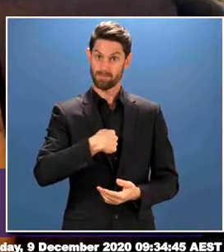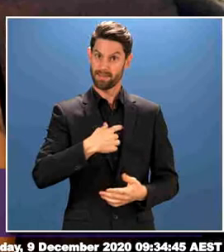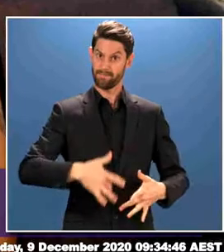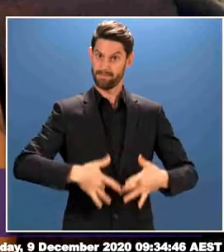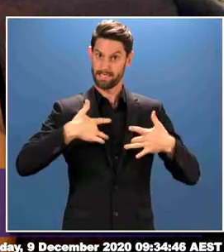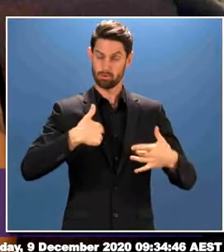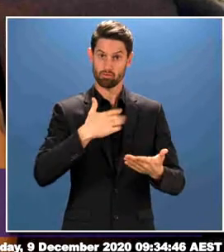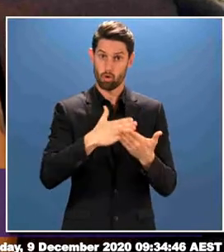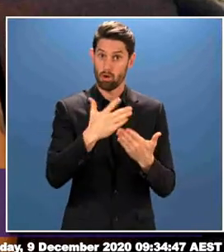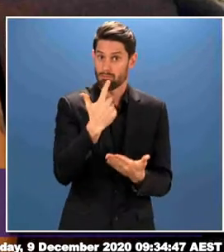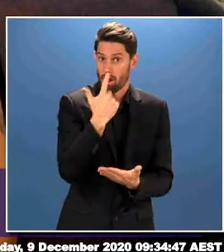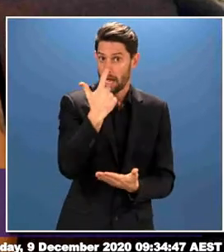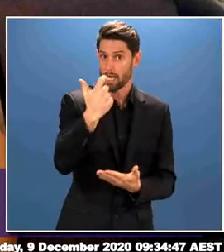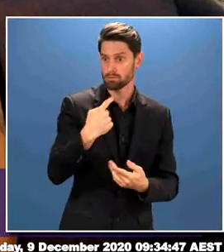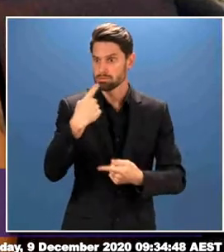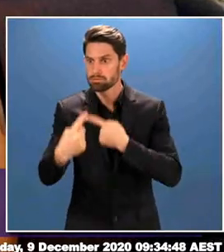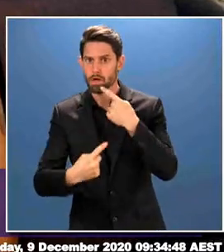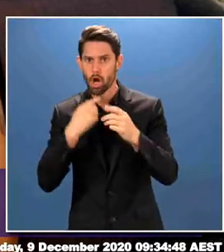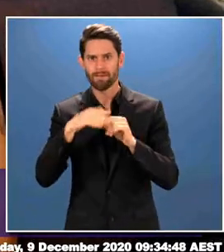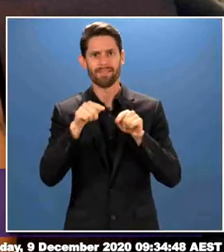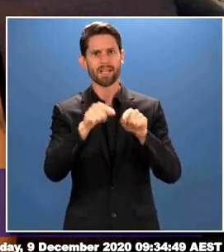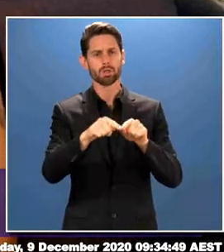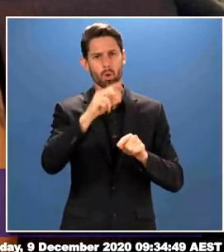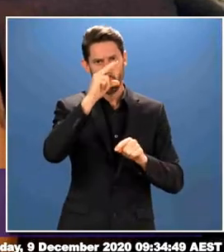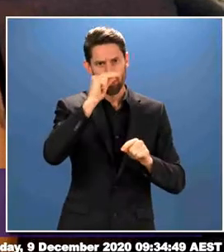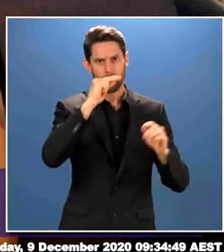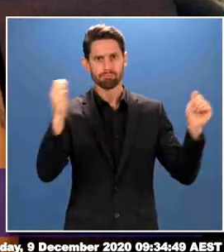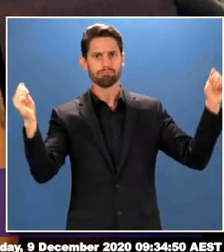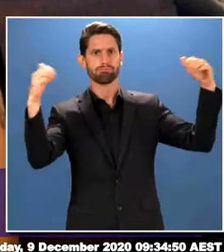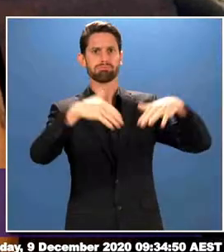the themes discussed at the Youth Disability Summit 2020, and a lot of